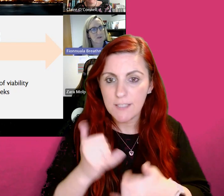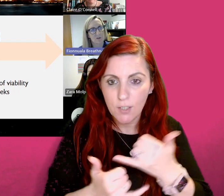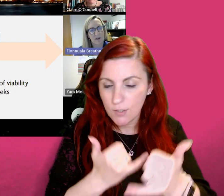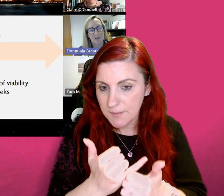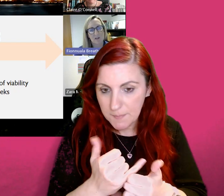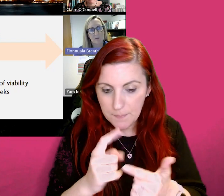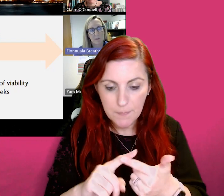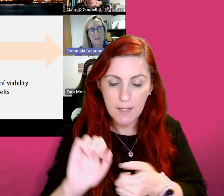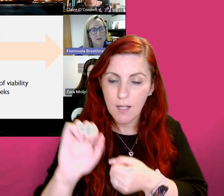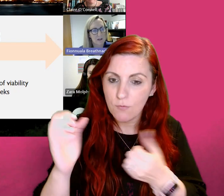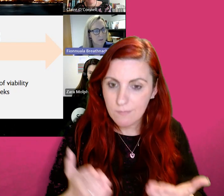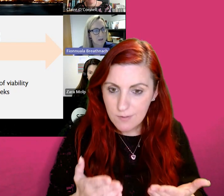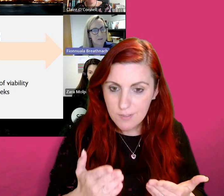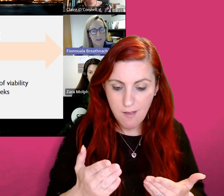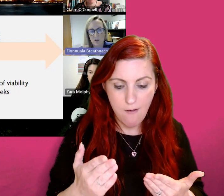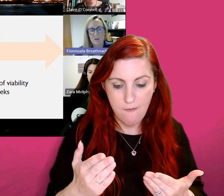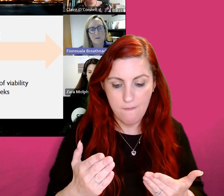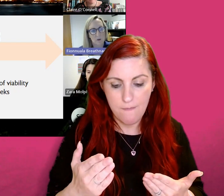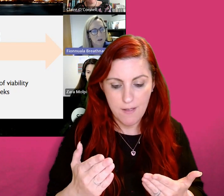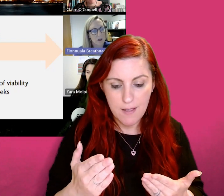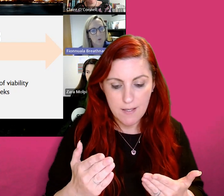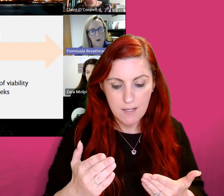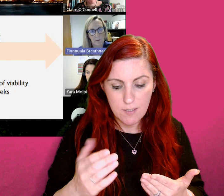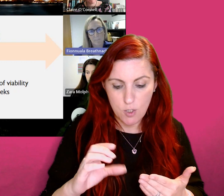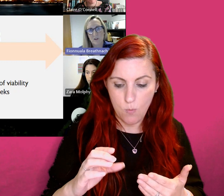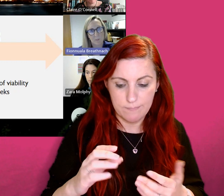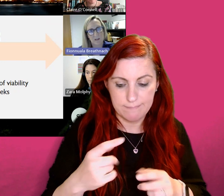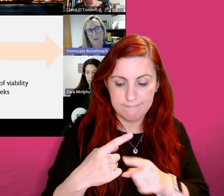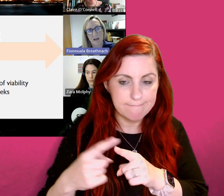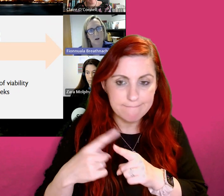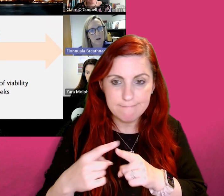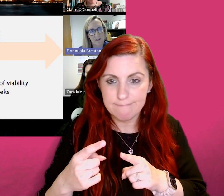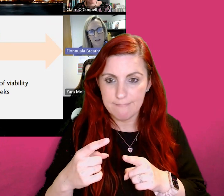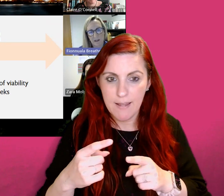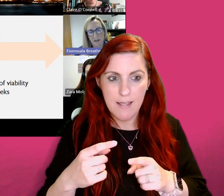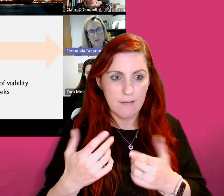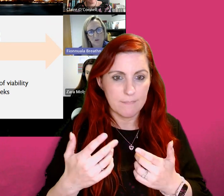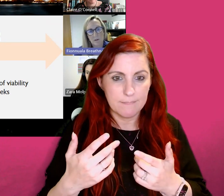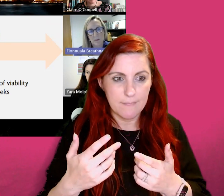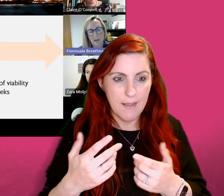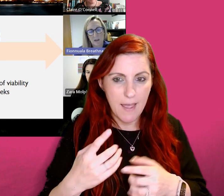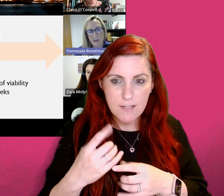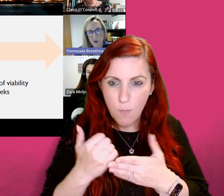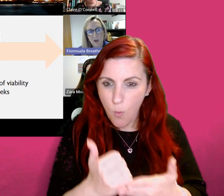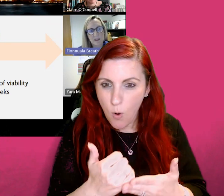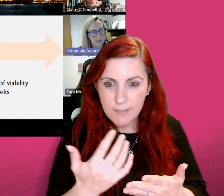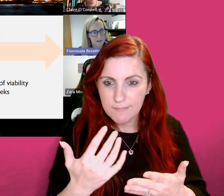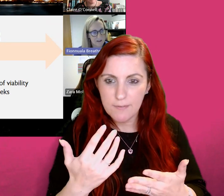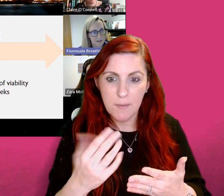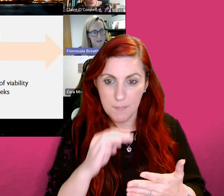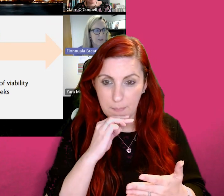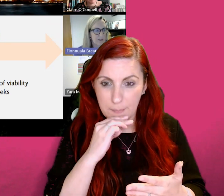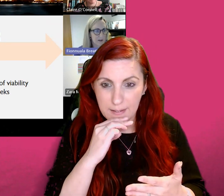of surfactant means that a baby's lungs will work much better now at an extrem the early gestation